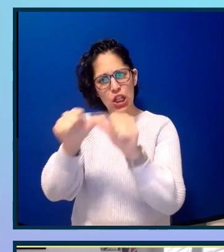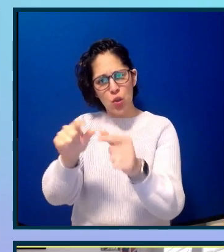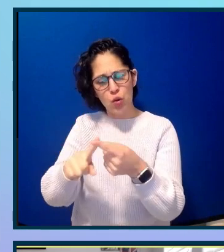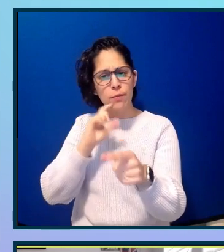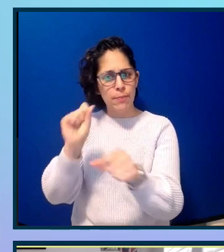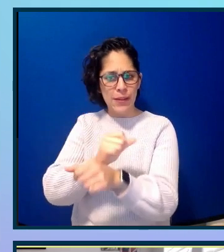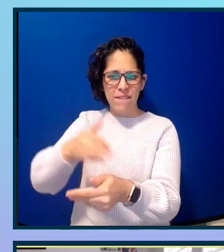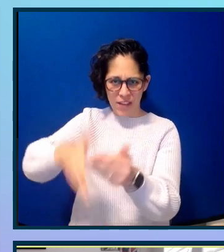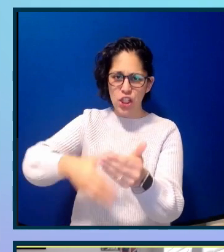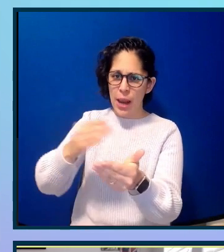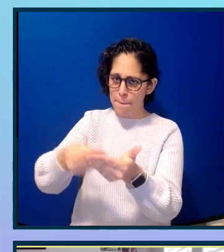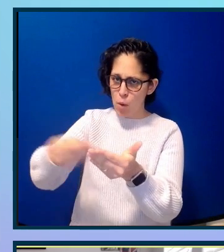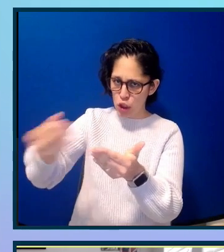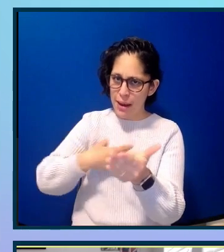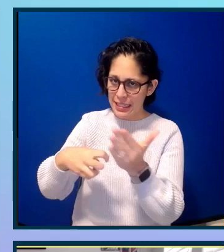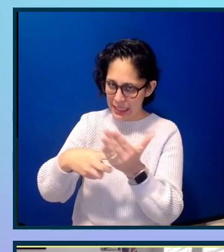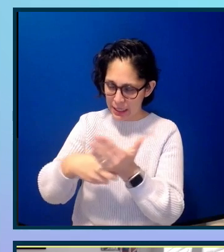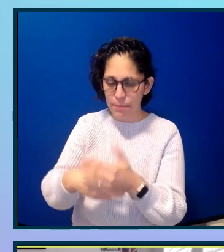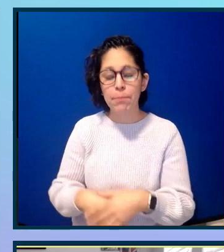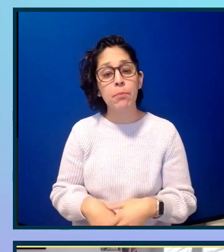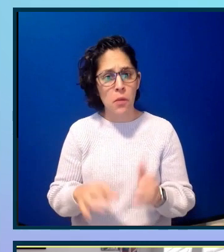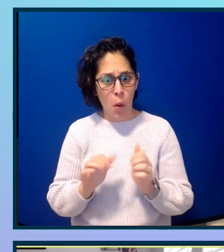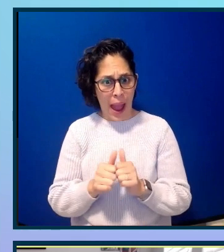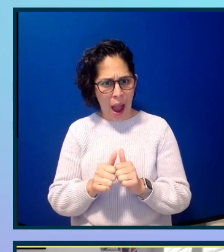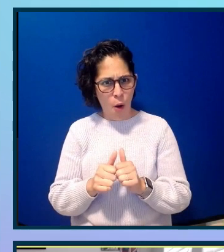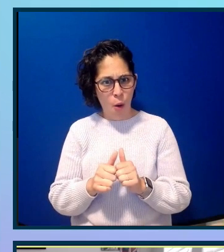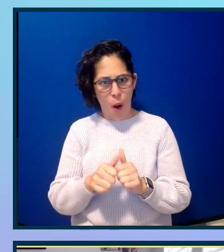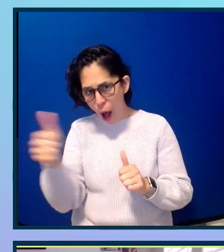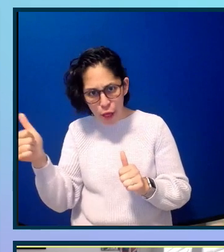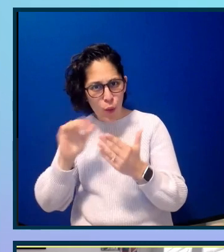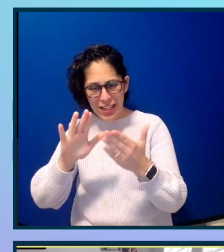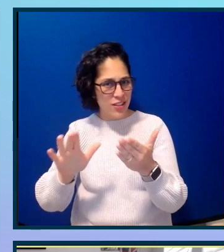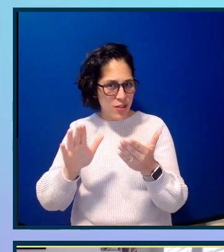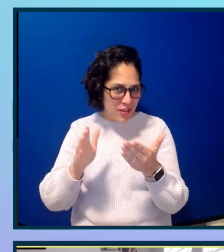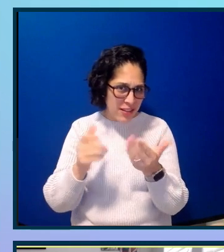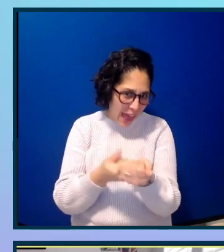So some of the ways that we can help Allison, well, using familiar hierarchy and design.